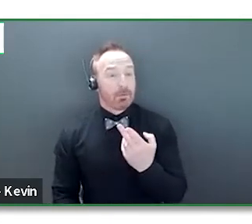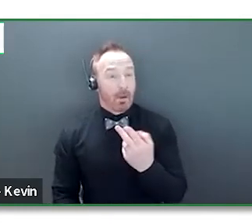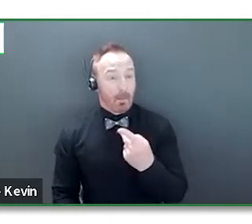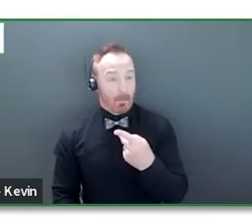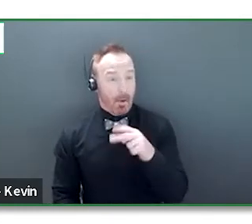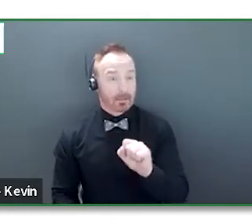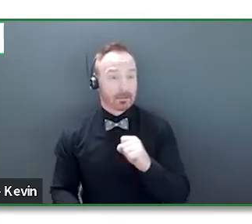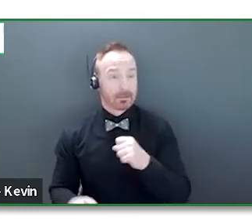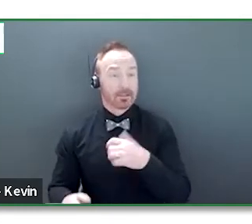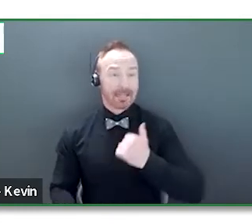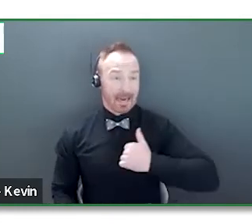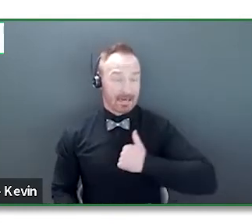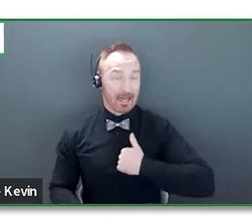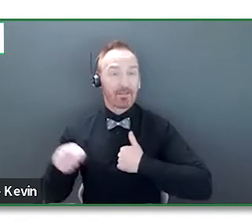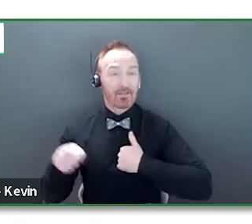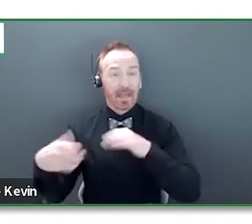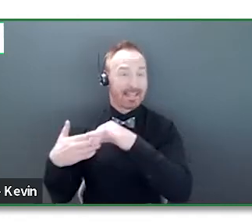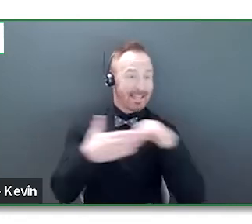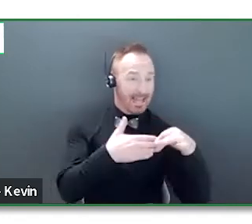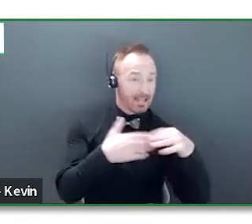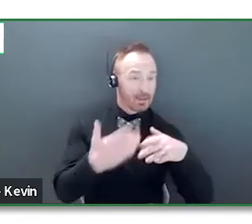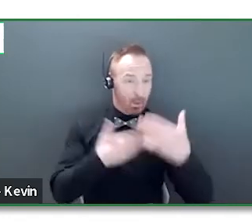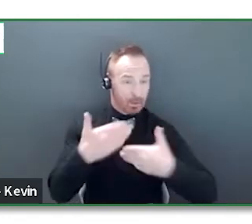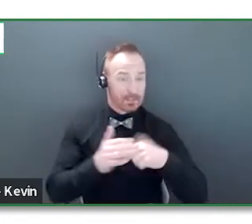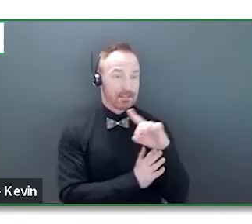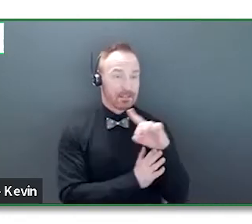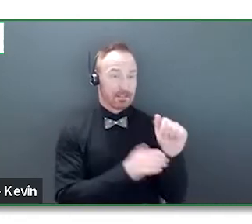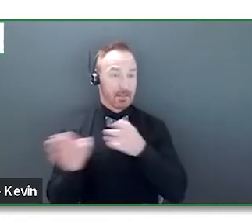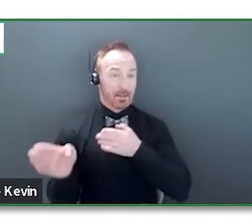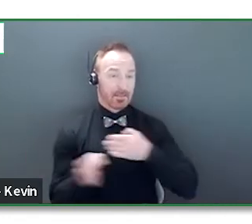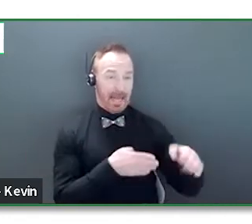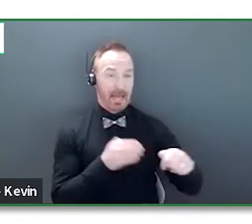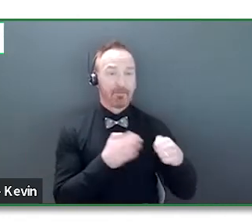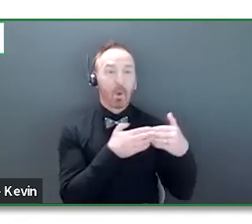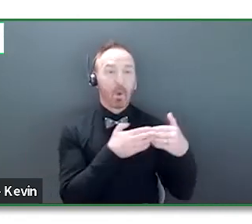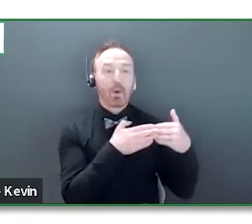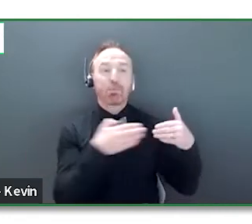accessibility plan um for the next few years.So guiding us and where we're